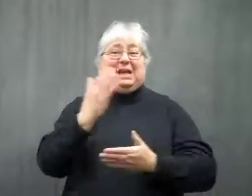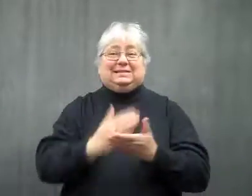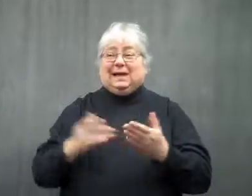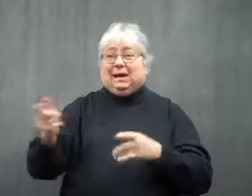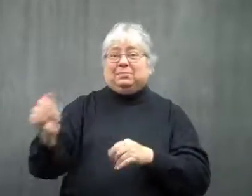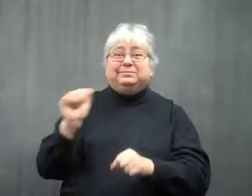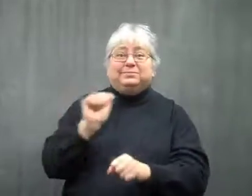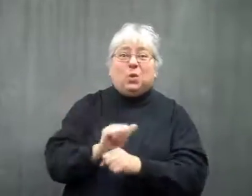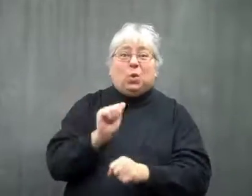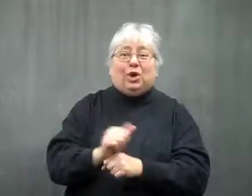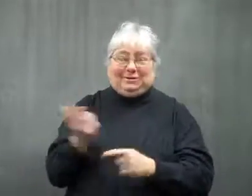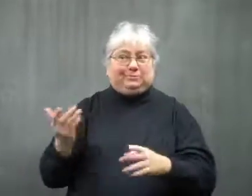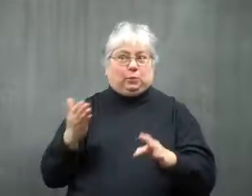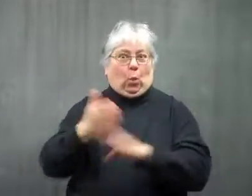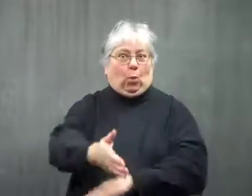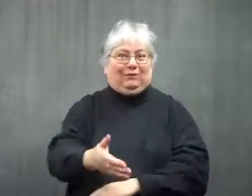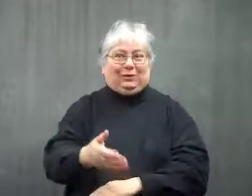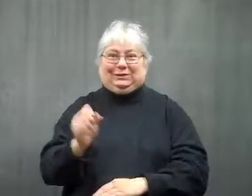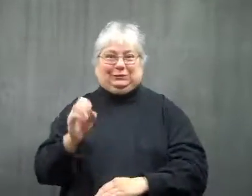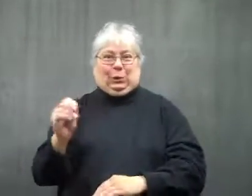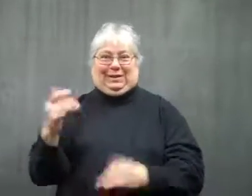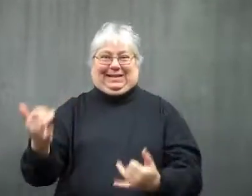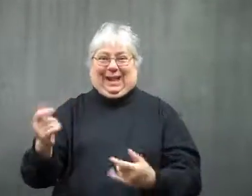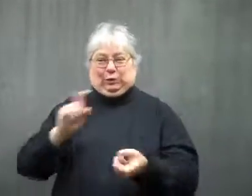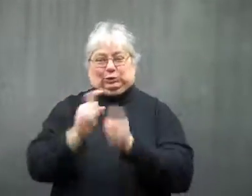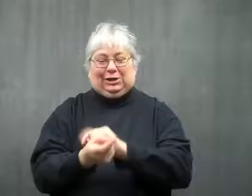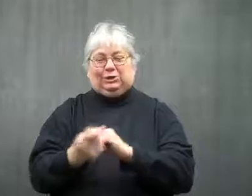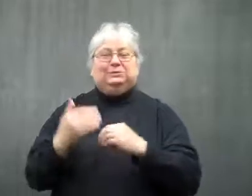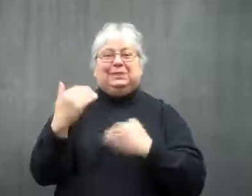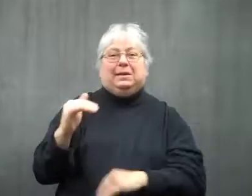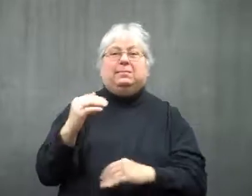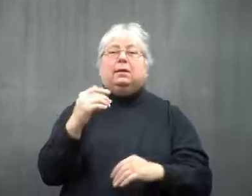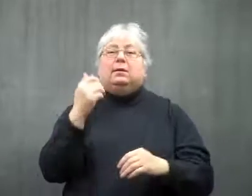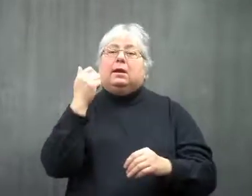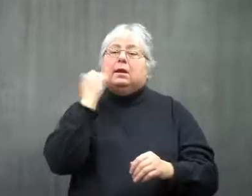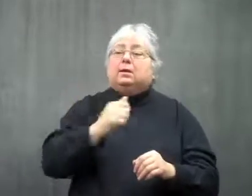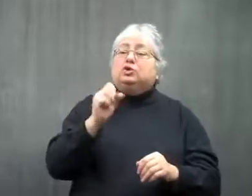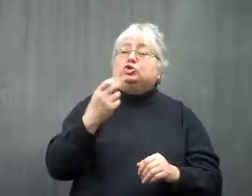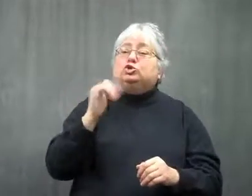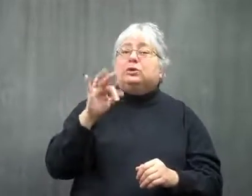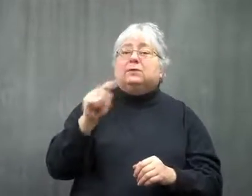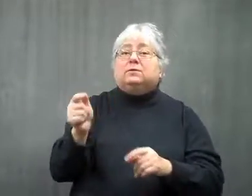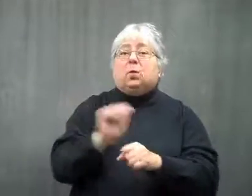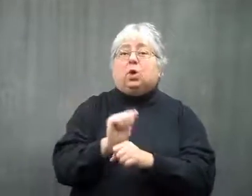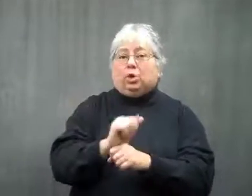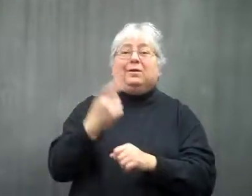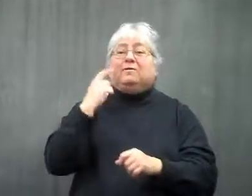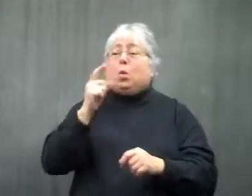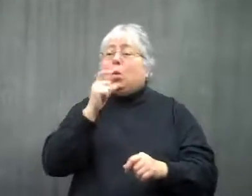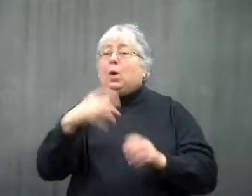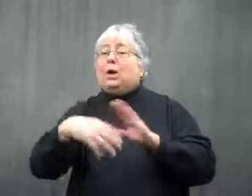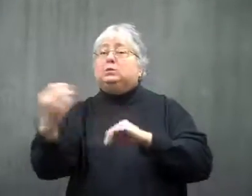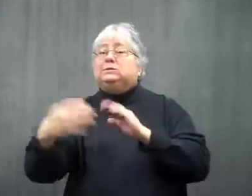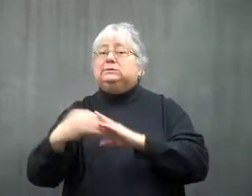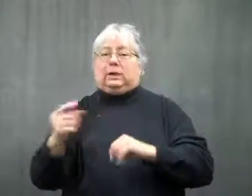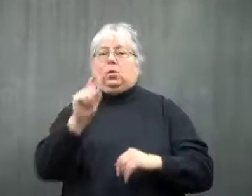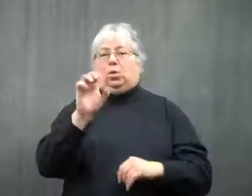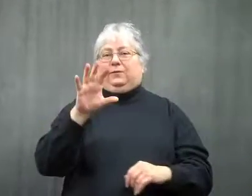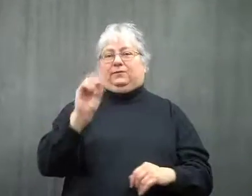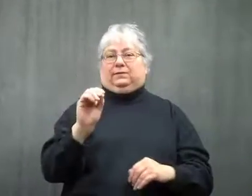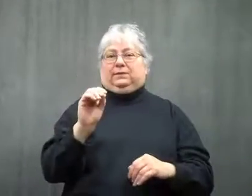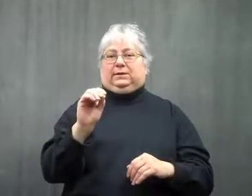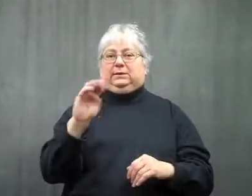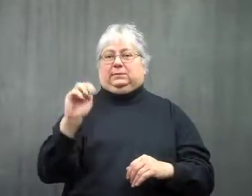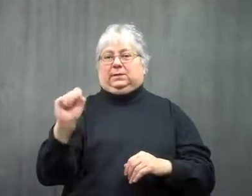Some have been exposed to more, so now the limit is 150 milliseverts per shift.